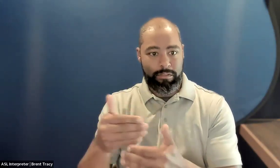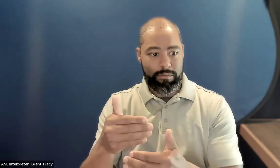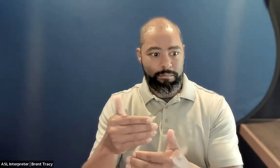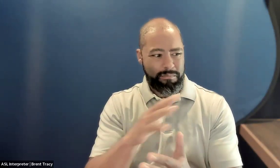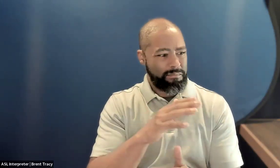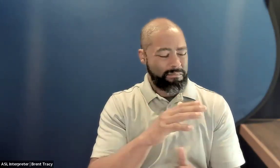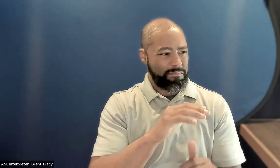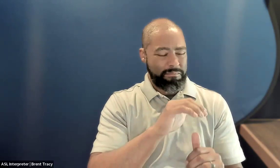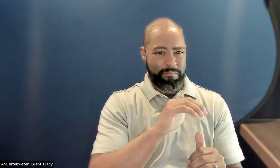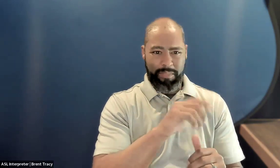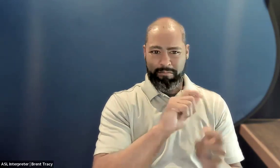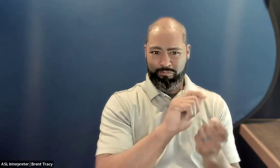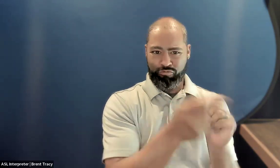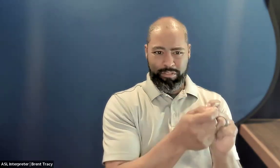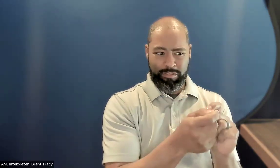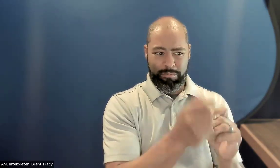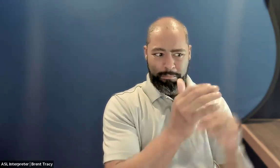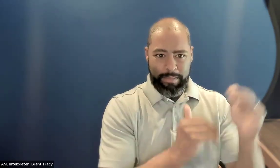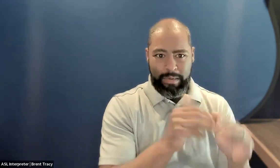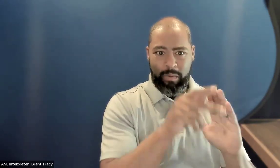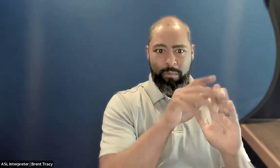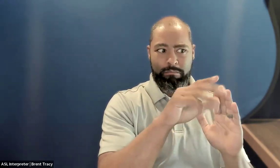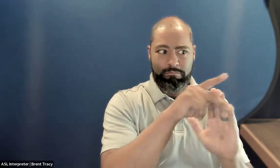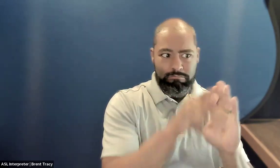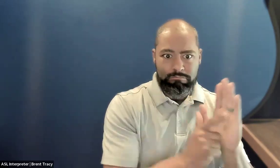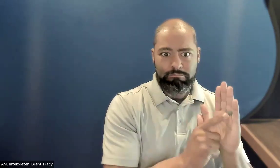So the concept here is at NEPA if proponents are making high